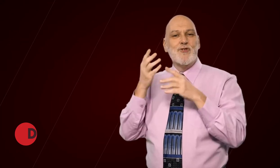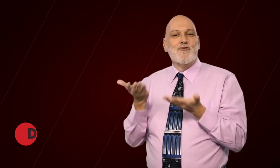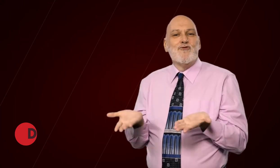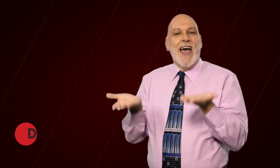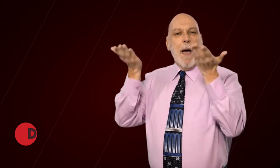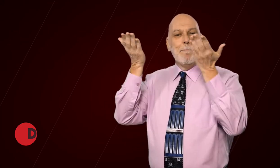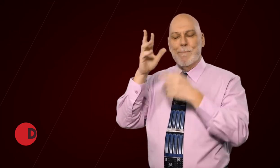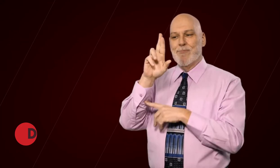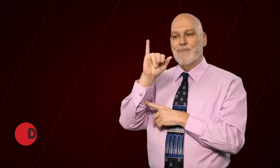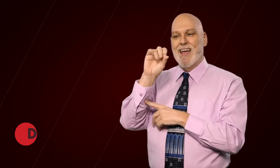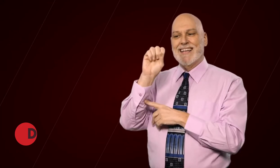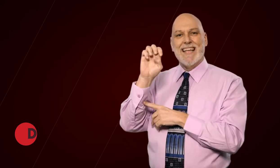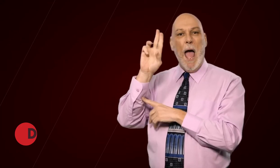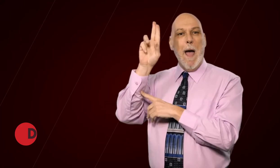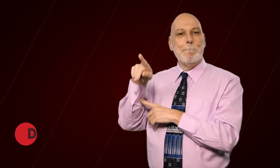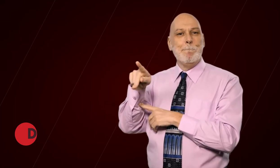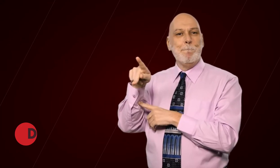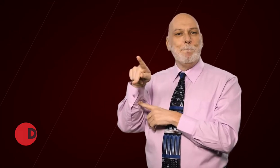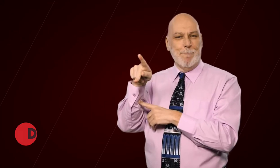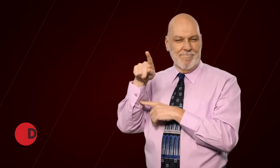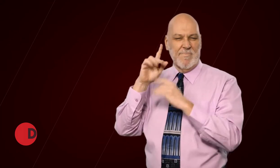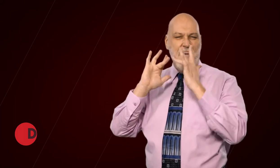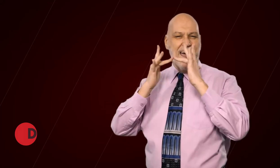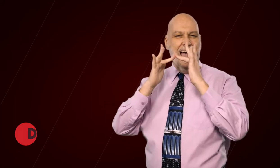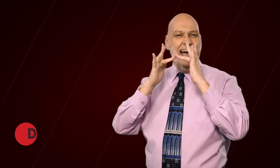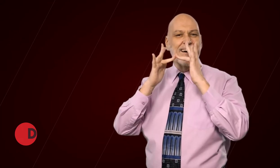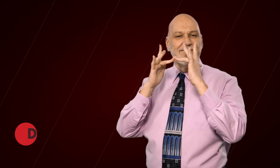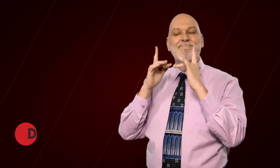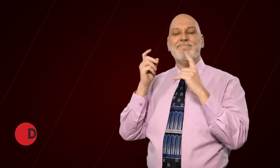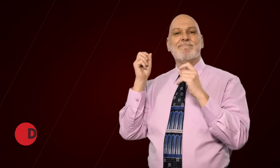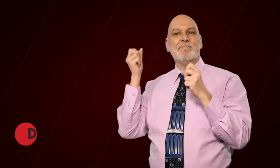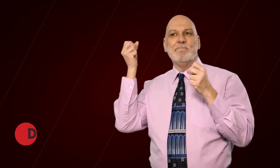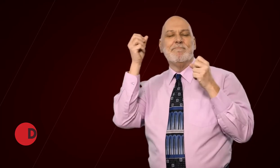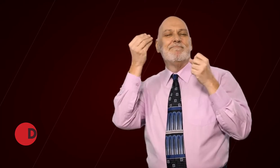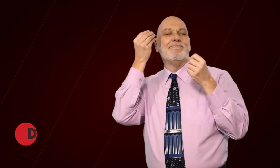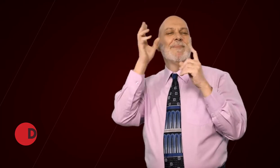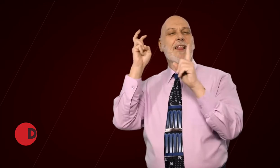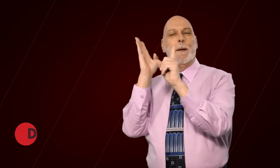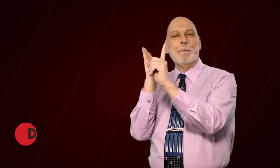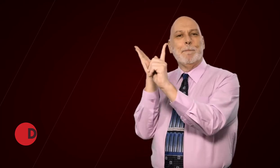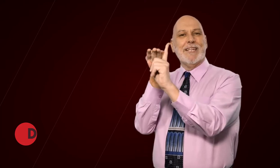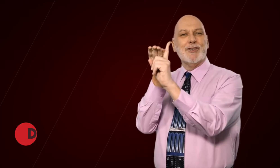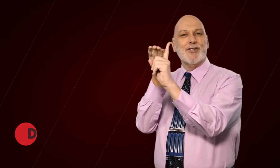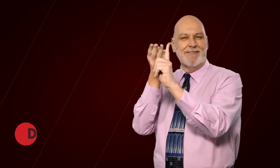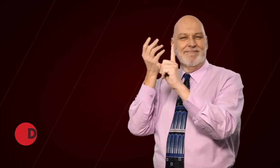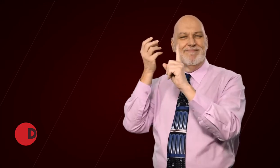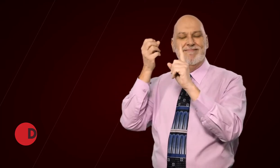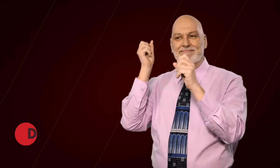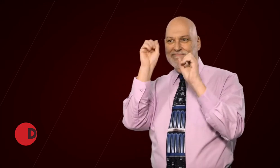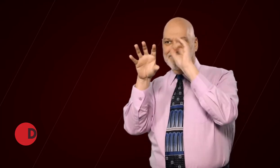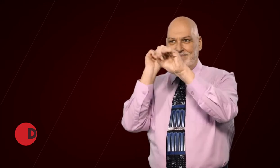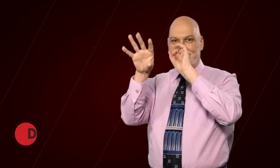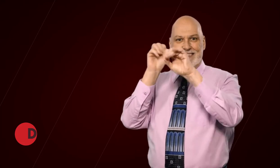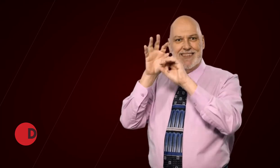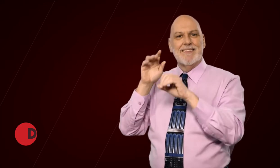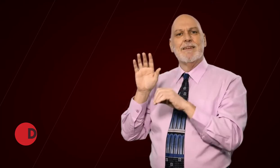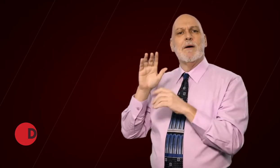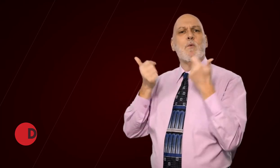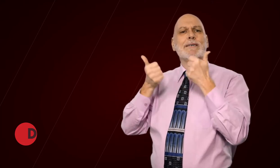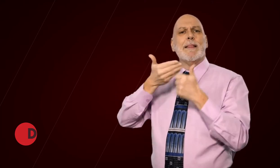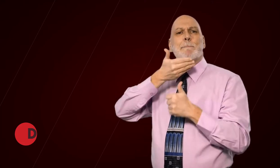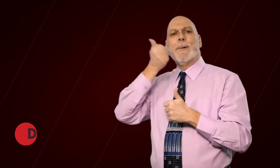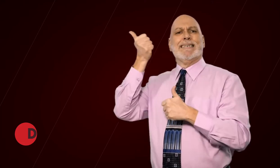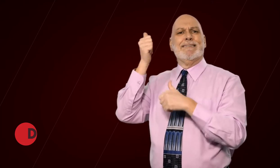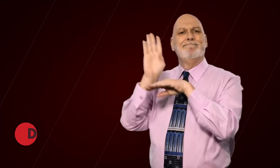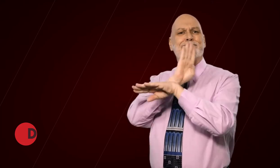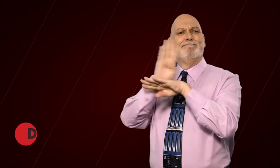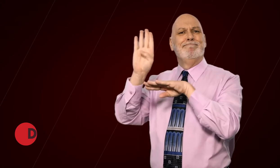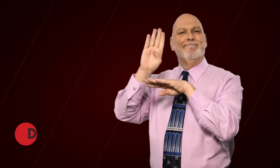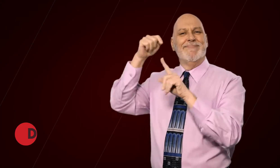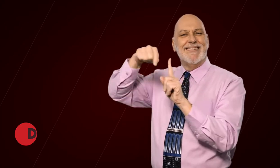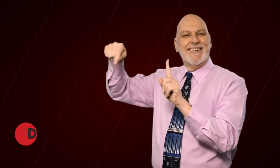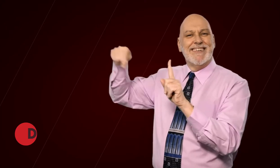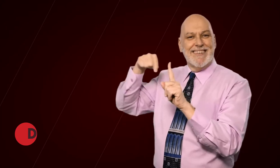competed in the “Rise Up” online pitch competition